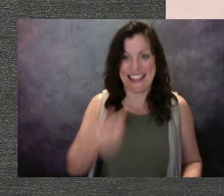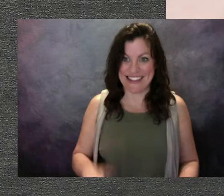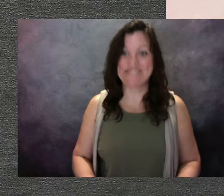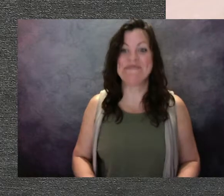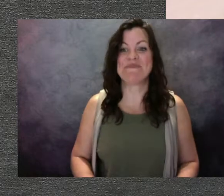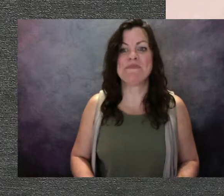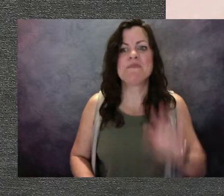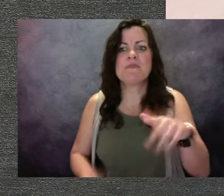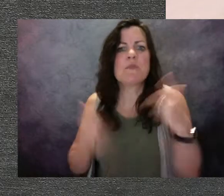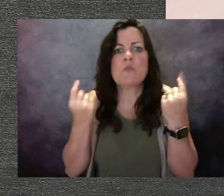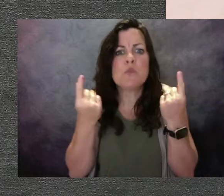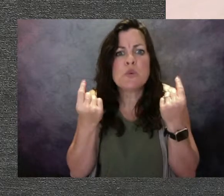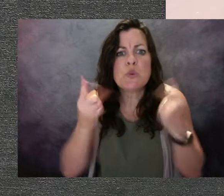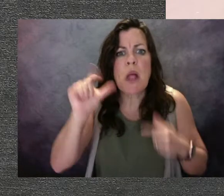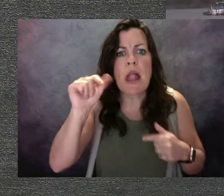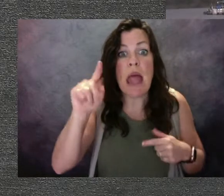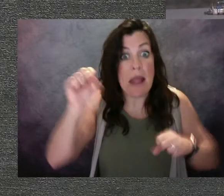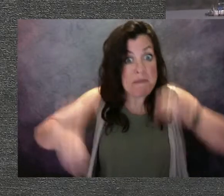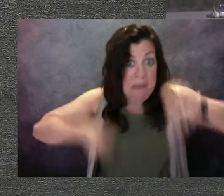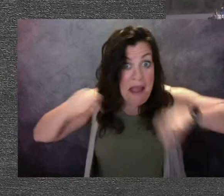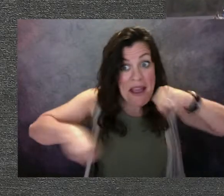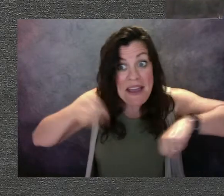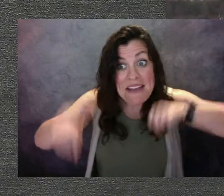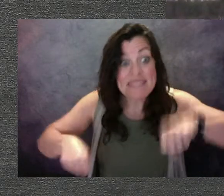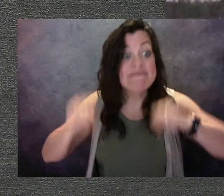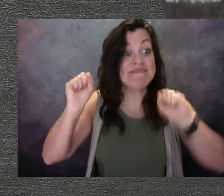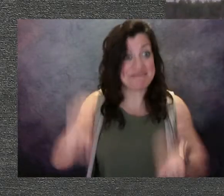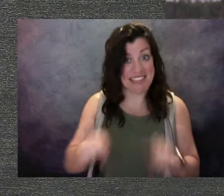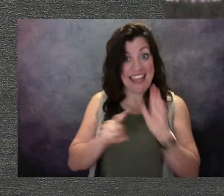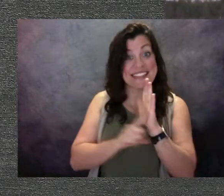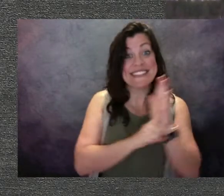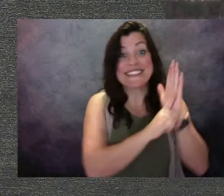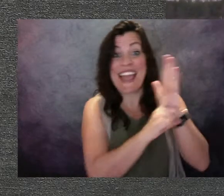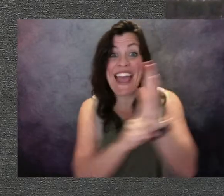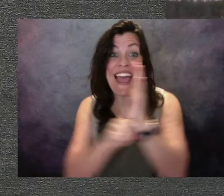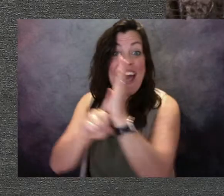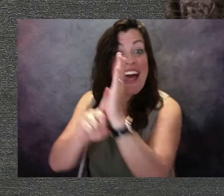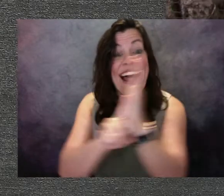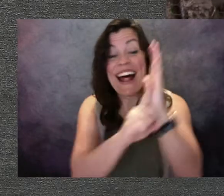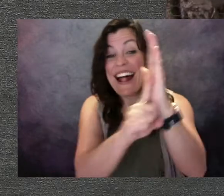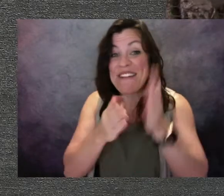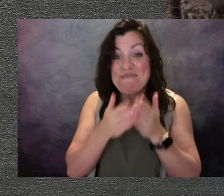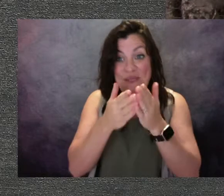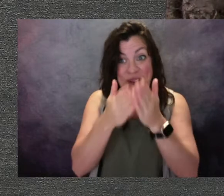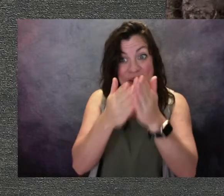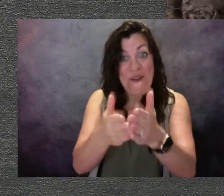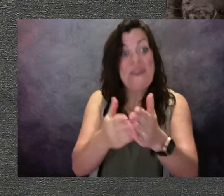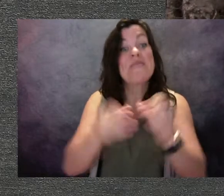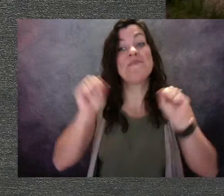You can ride bikes. You can sail on a boat. You can live on a houseboat.